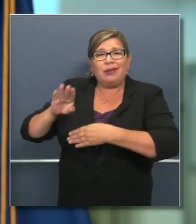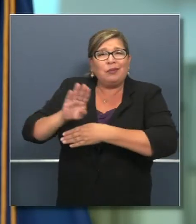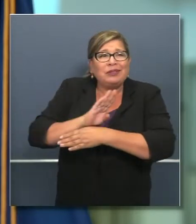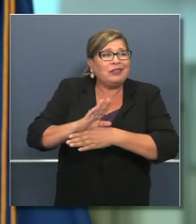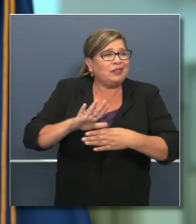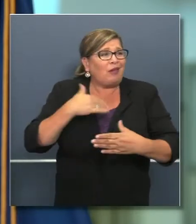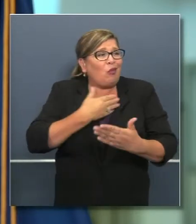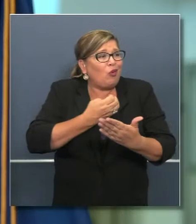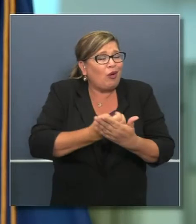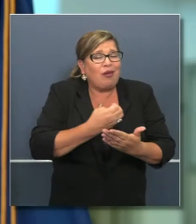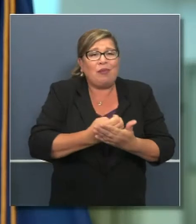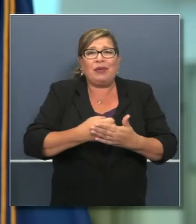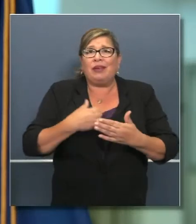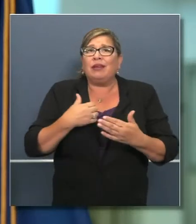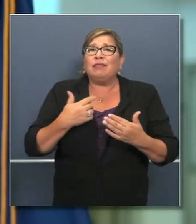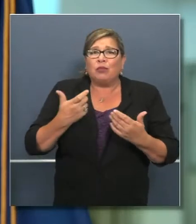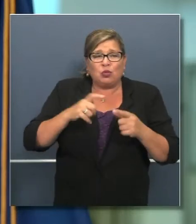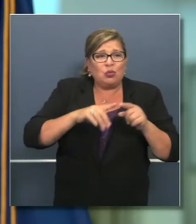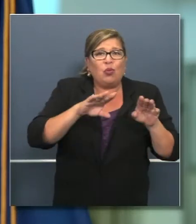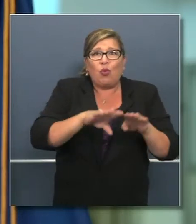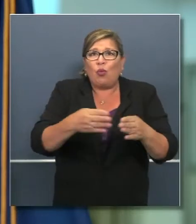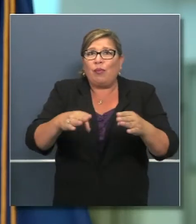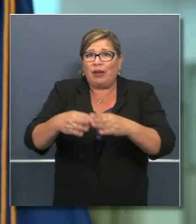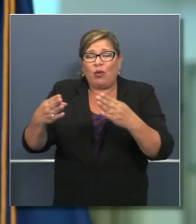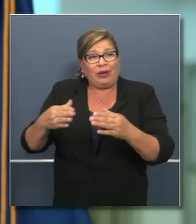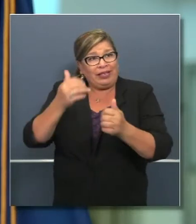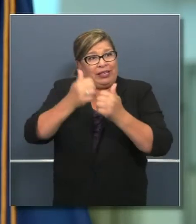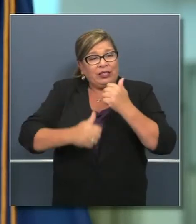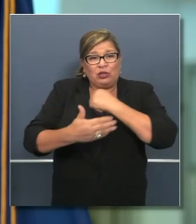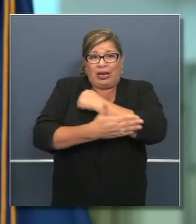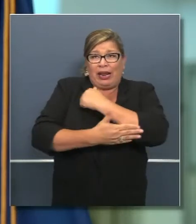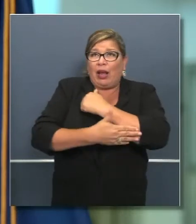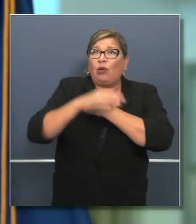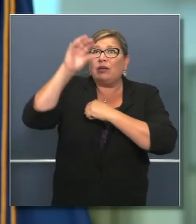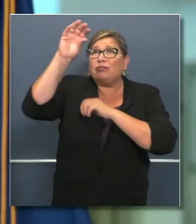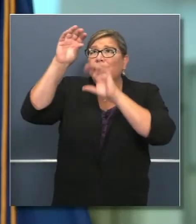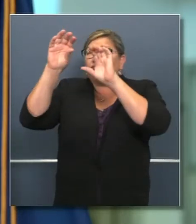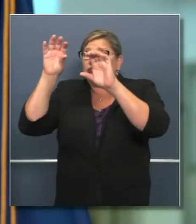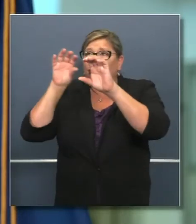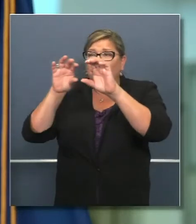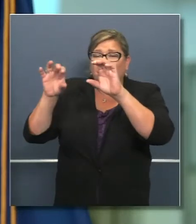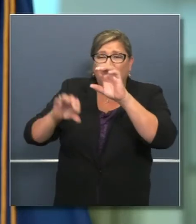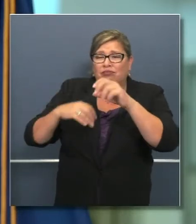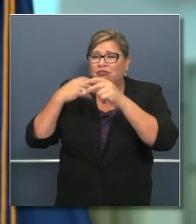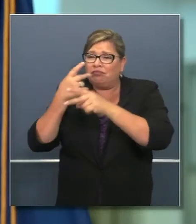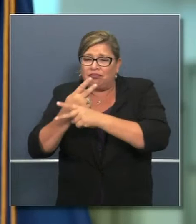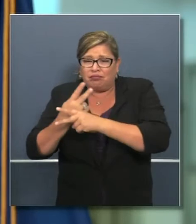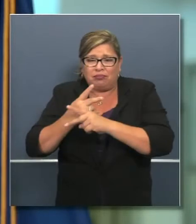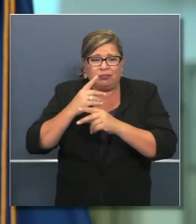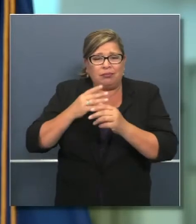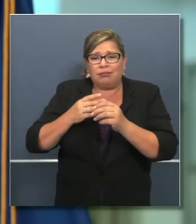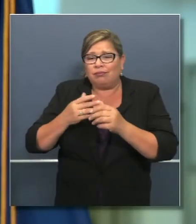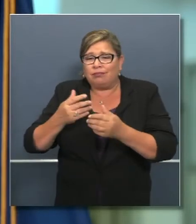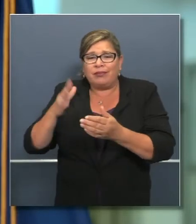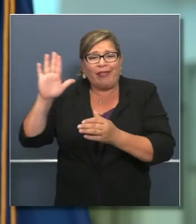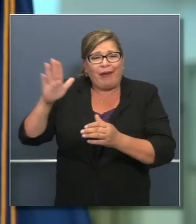counties going at their own pace protocols and procedures were we put out guidelines that don't